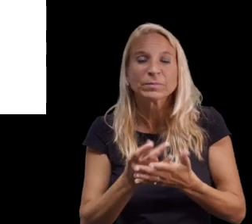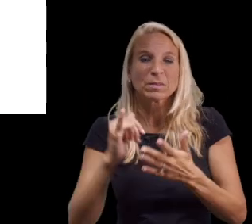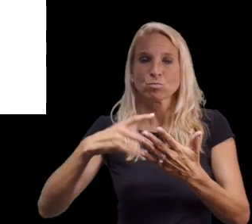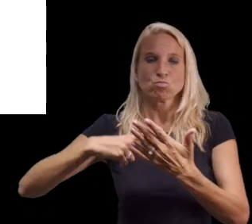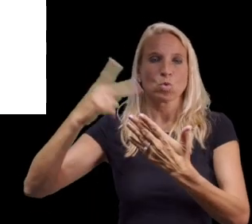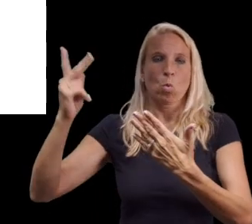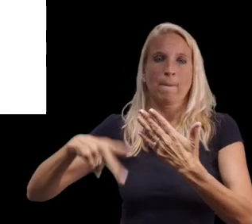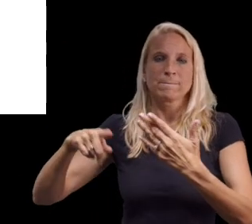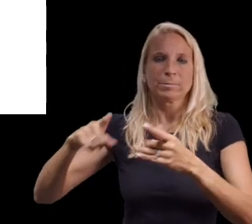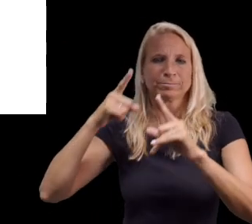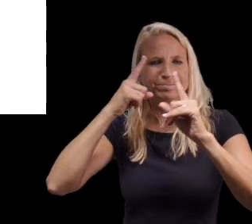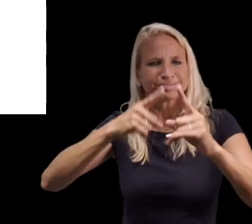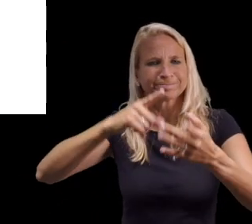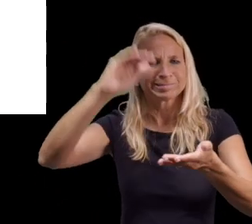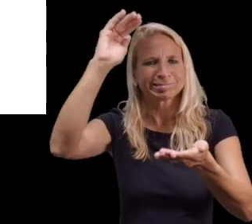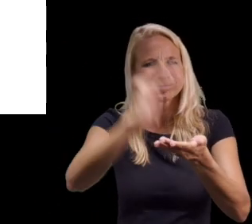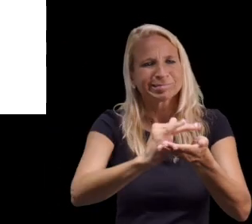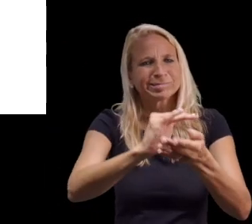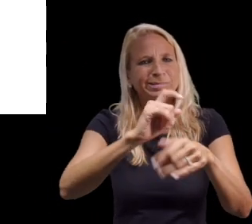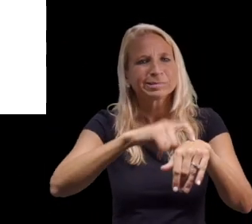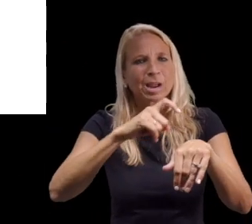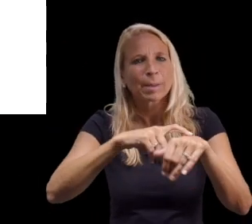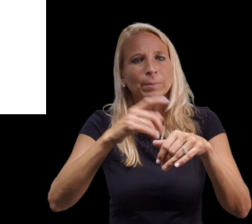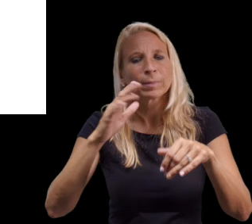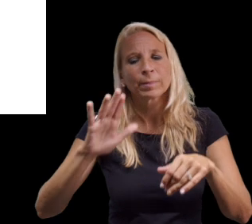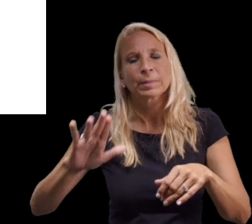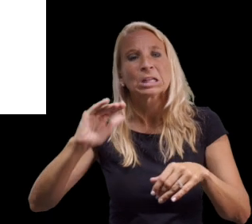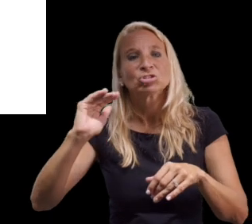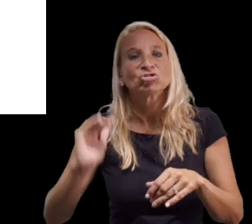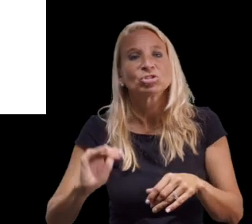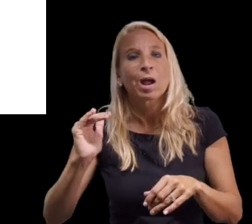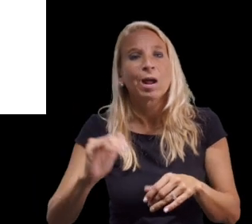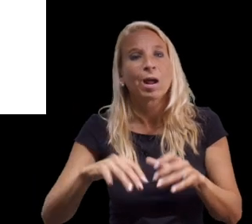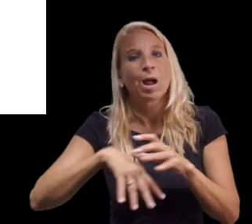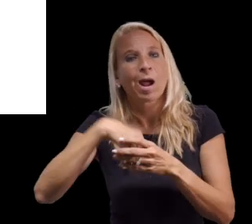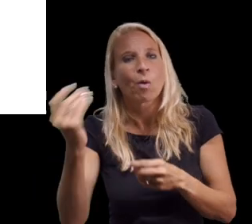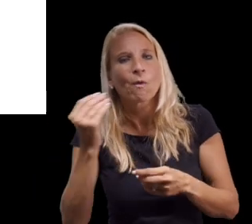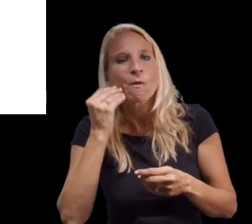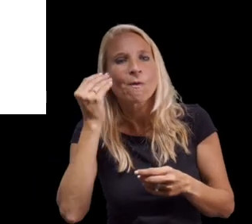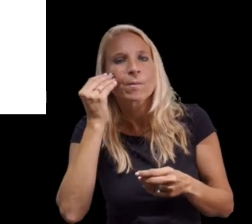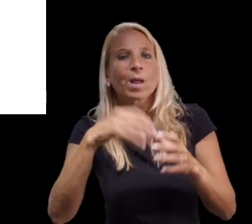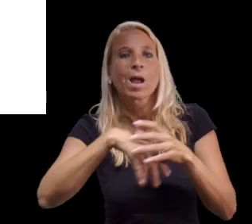The program aims to reduce the amount of time that the child is out of their home,